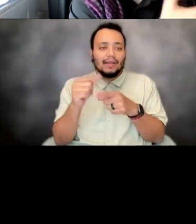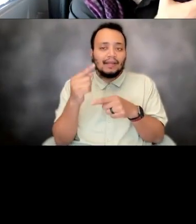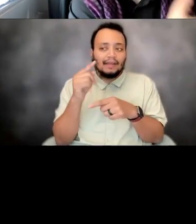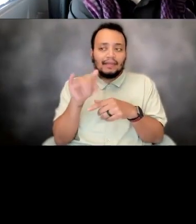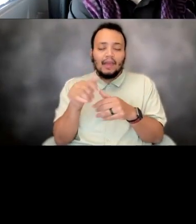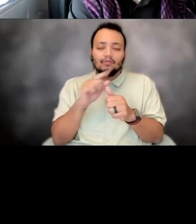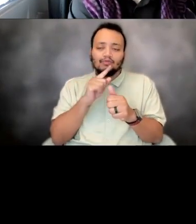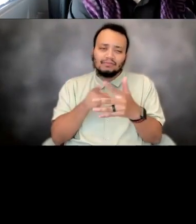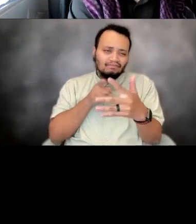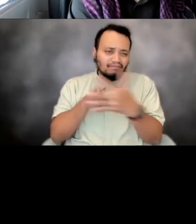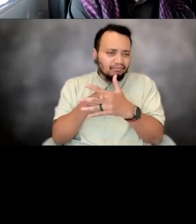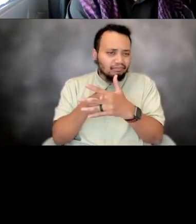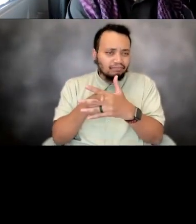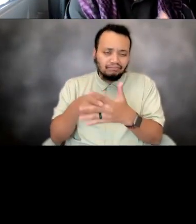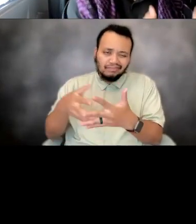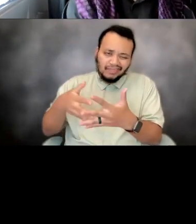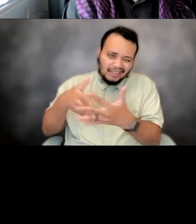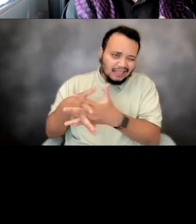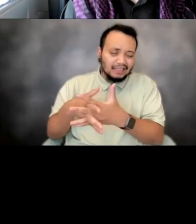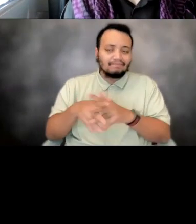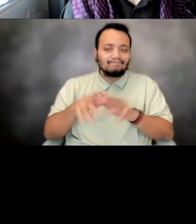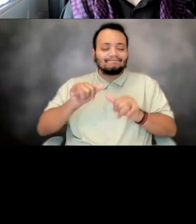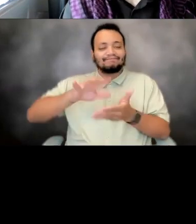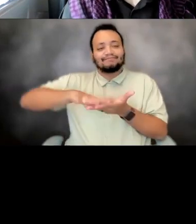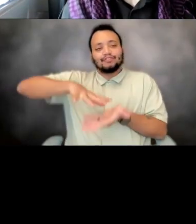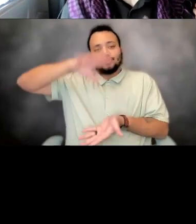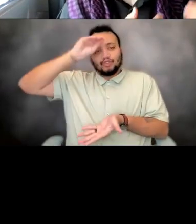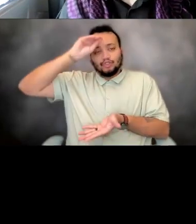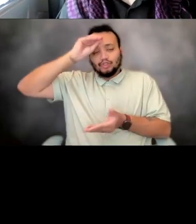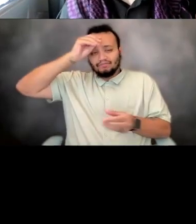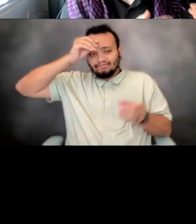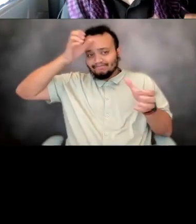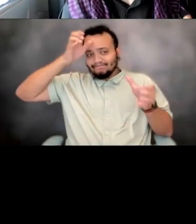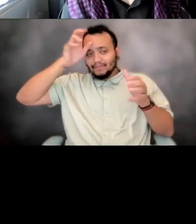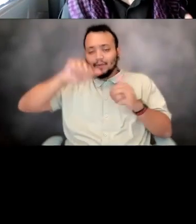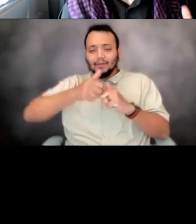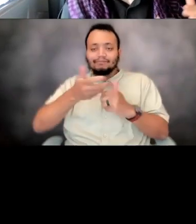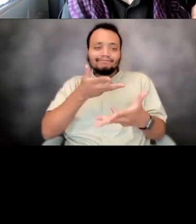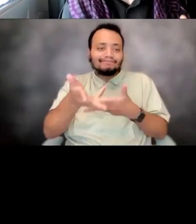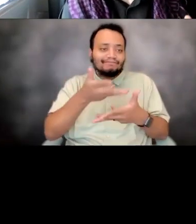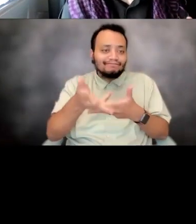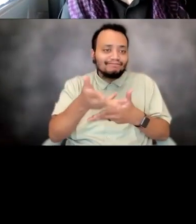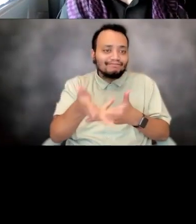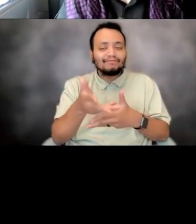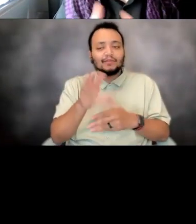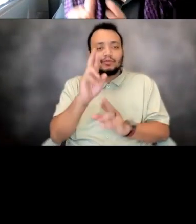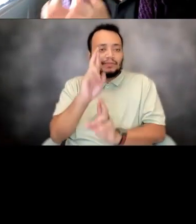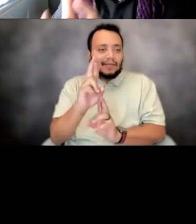that stays in folks so they can always remember to treat folks well and appropriately.